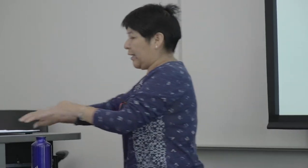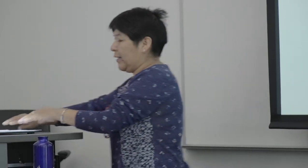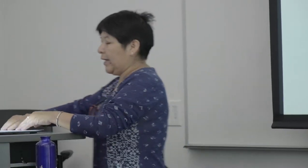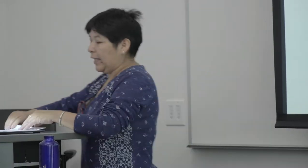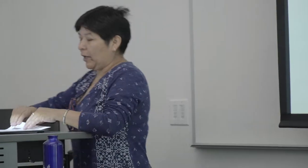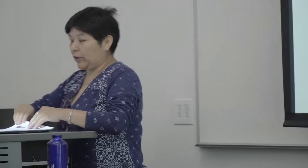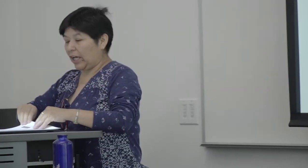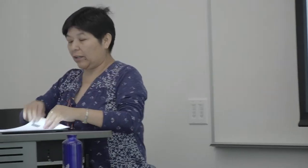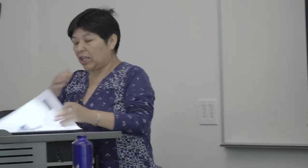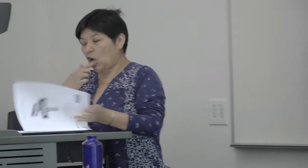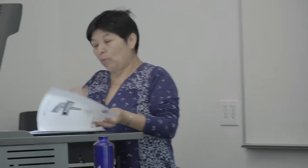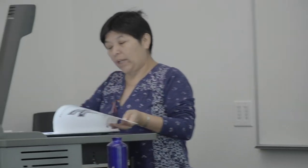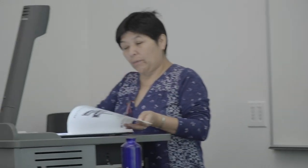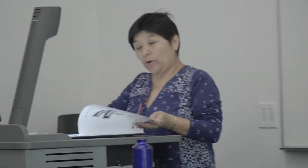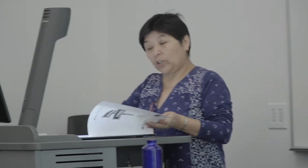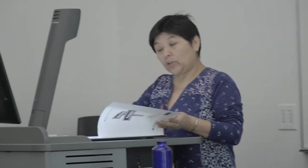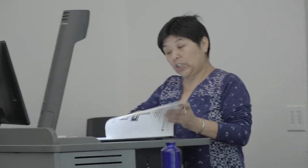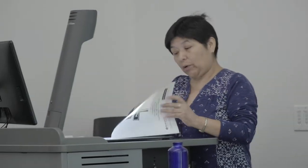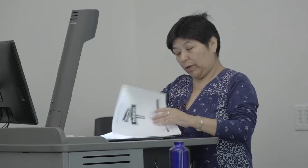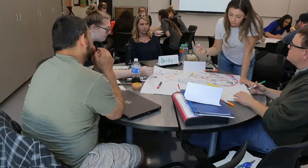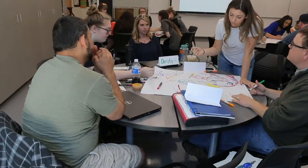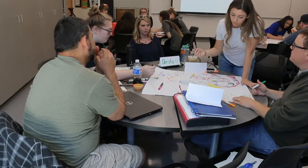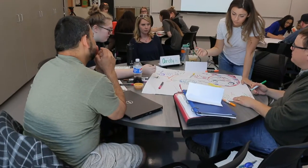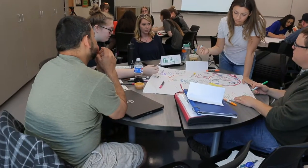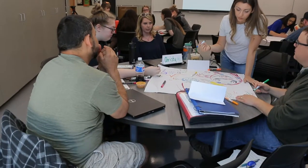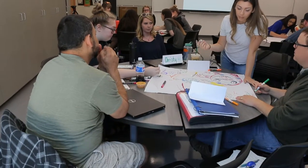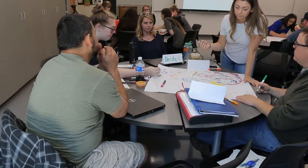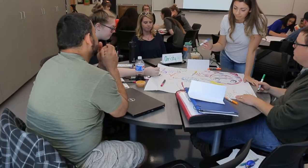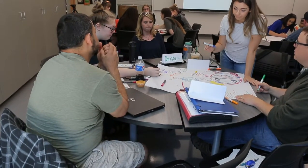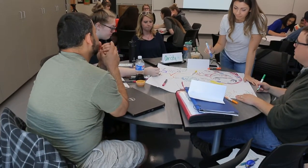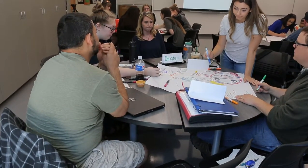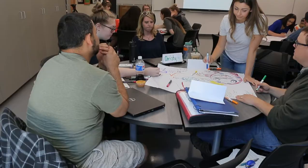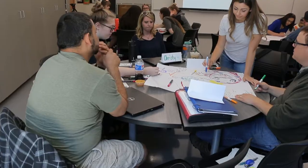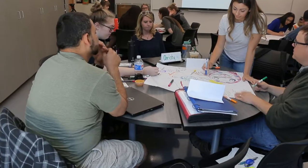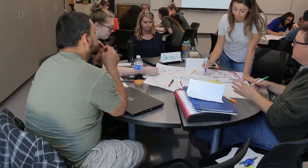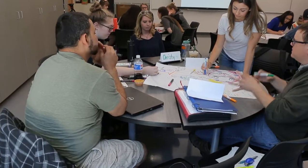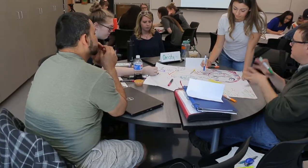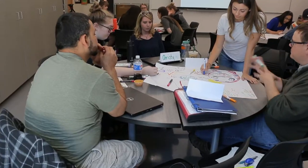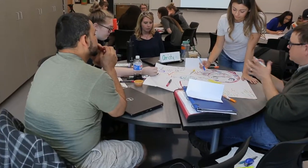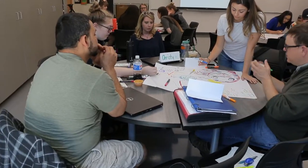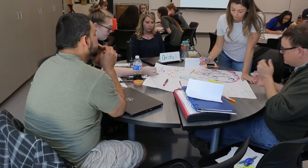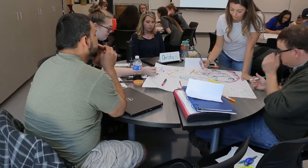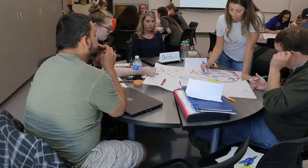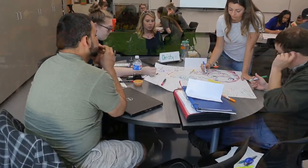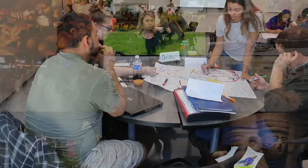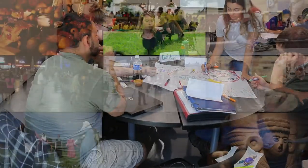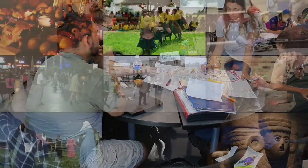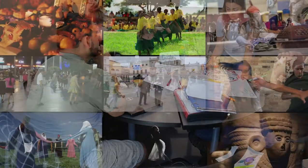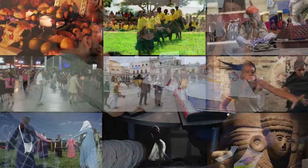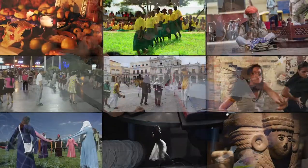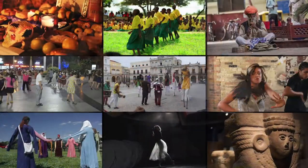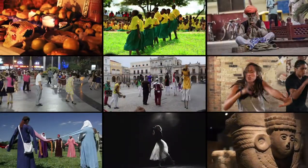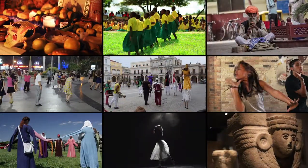and to meet their individual not only academic but also social, intellectual,